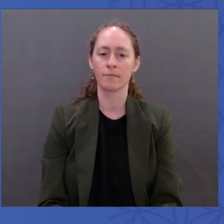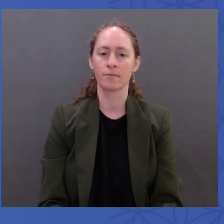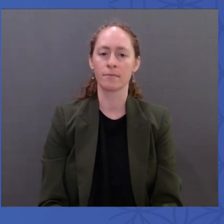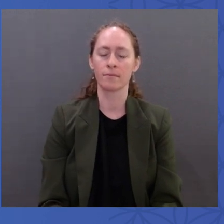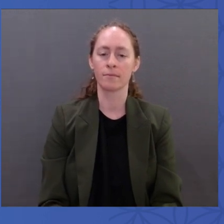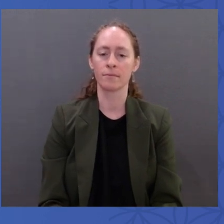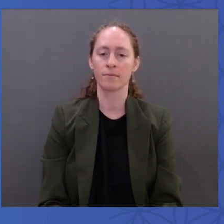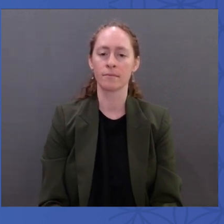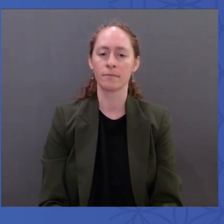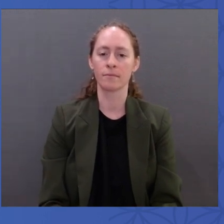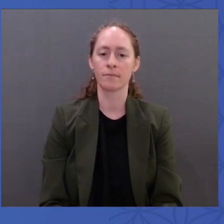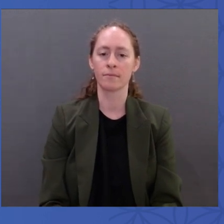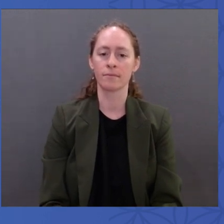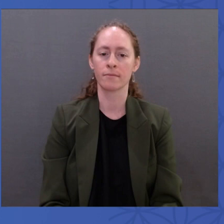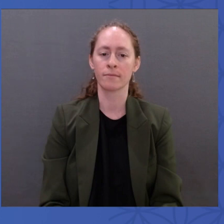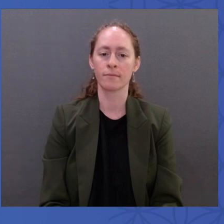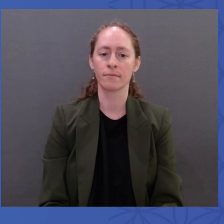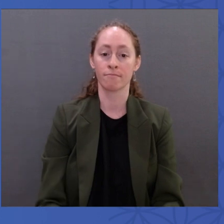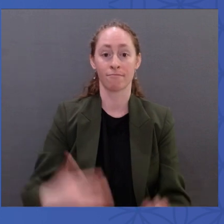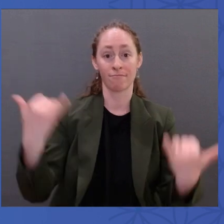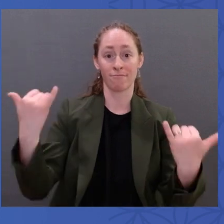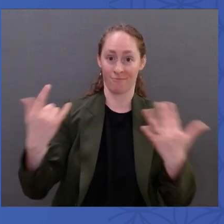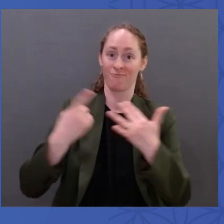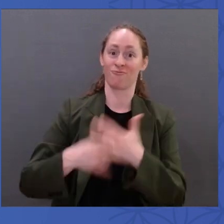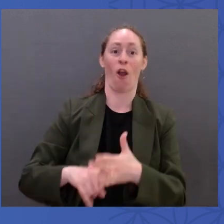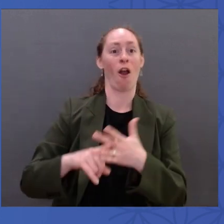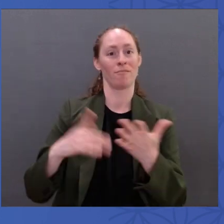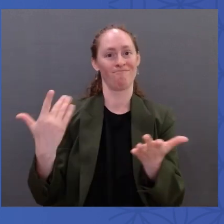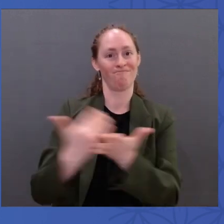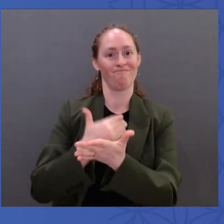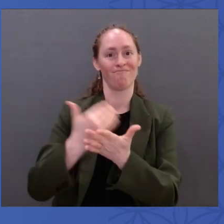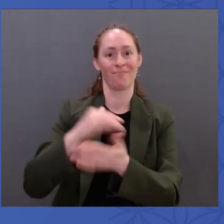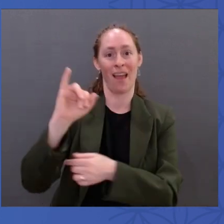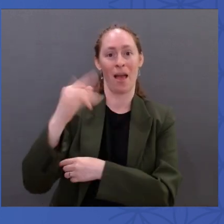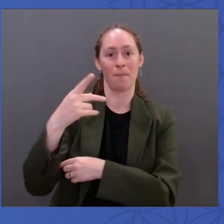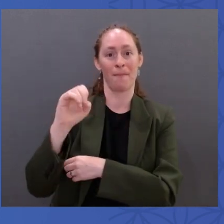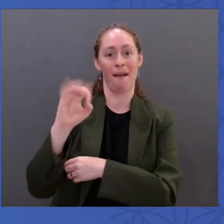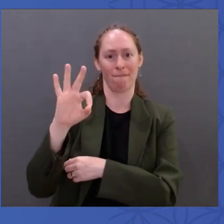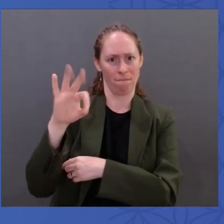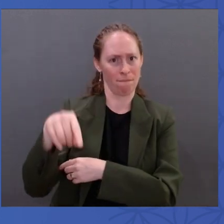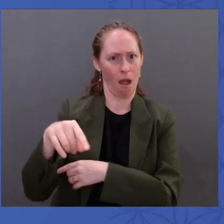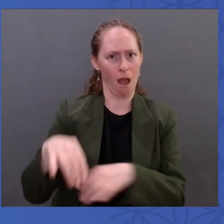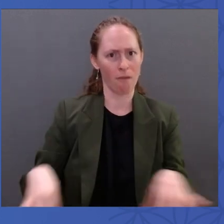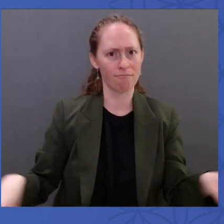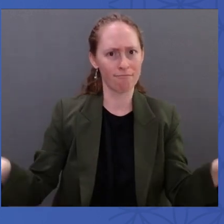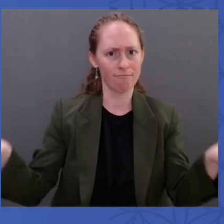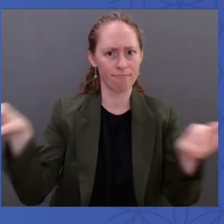amid this rapidly changing economic environment is a testament to the regional countries commitment